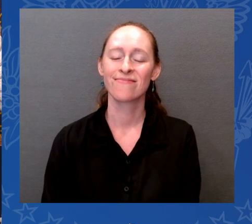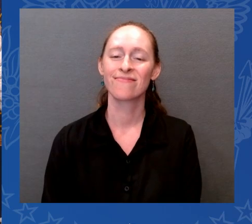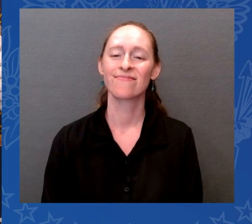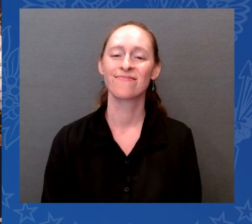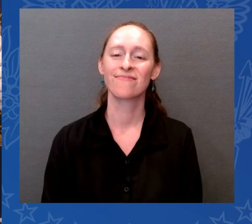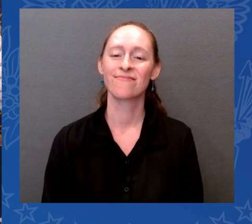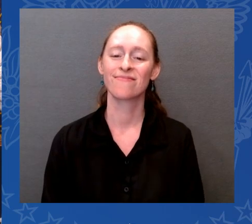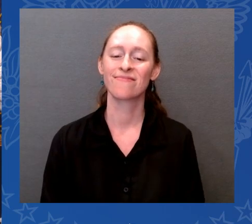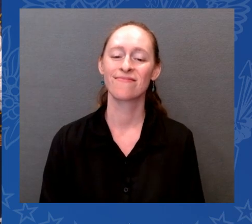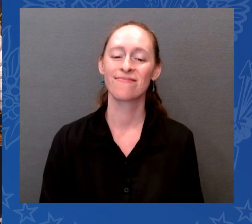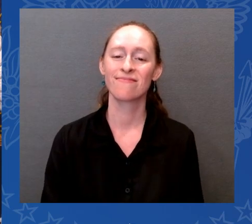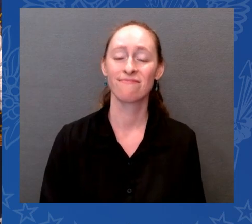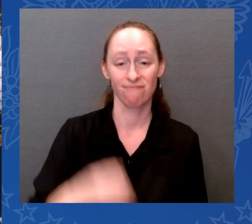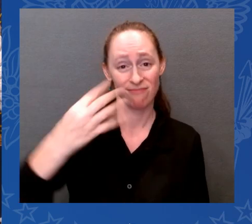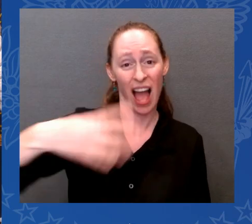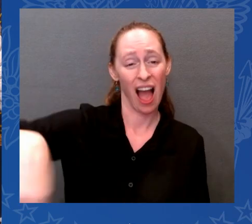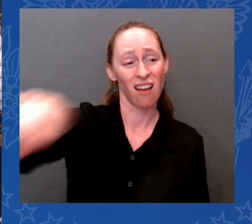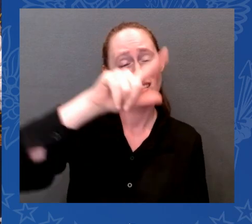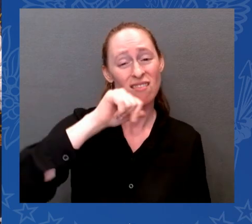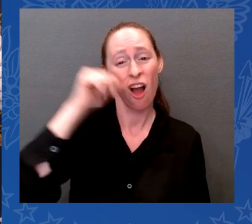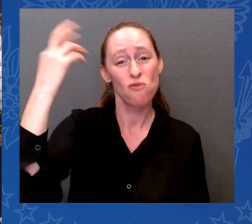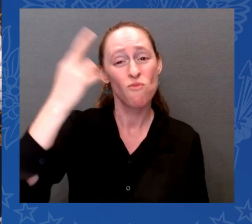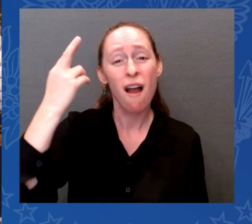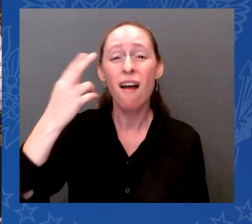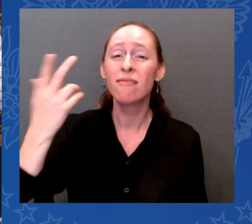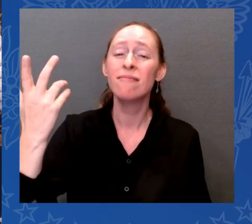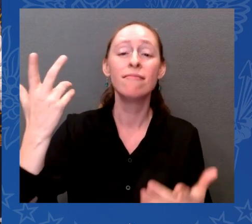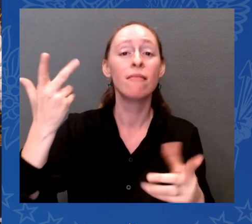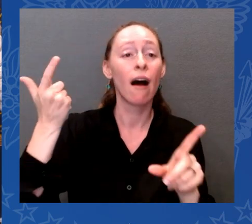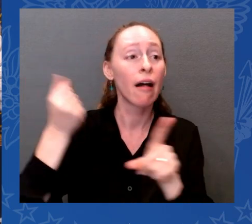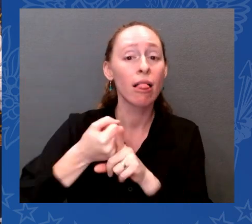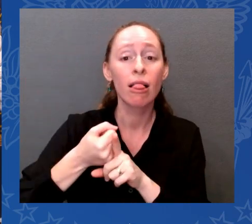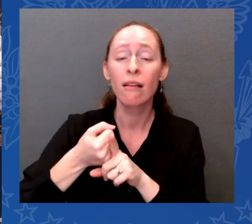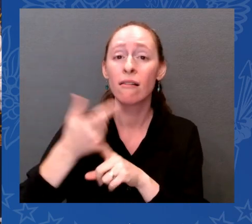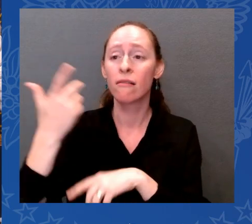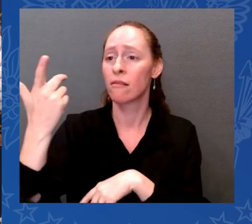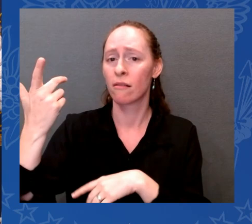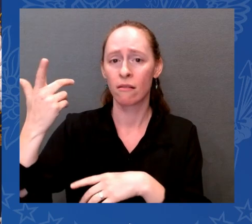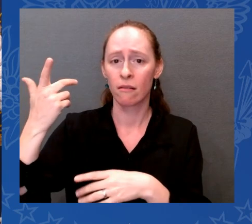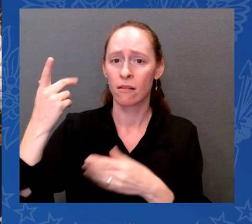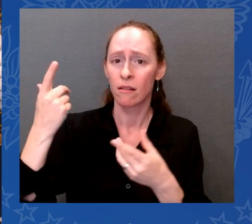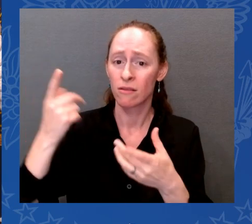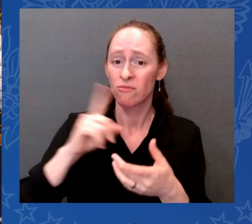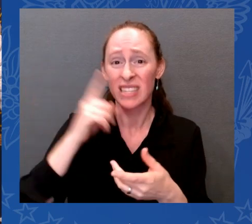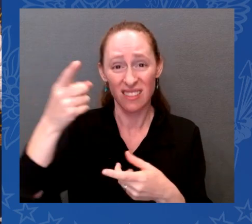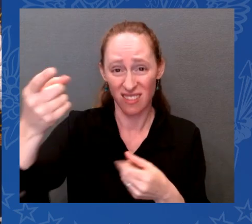to raise money for the people who just lost their home. Not a joke. That's what you do. That's what you do.